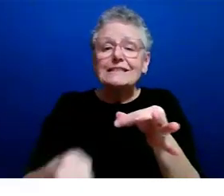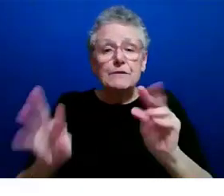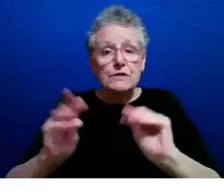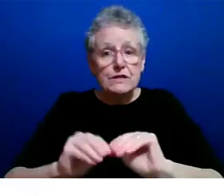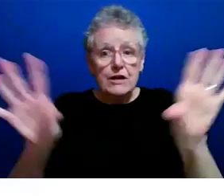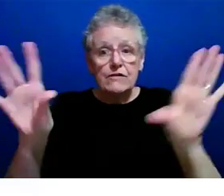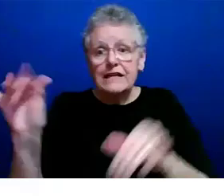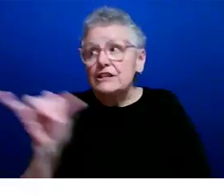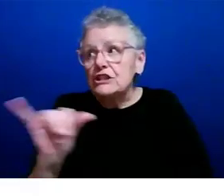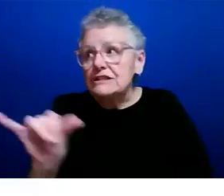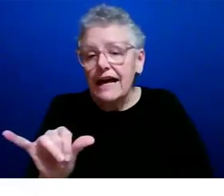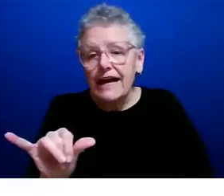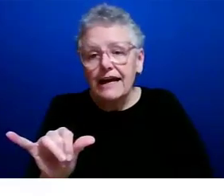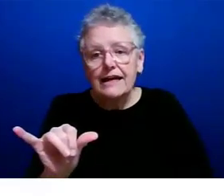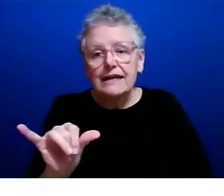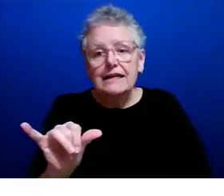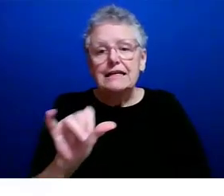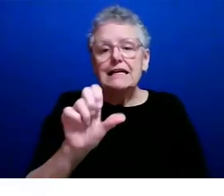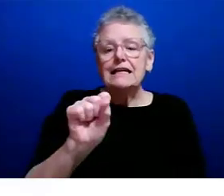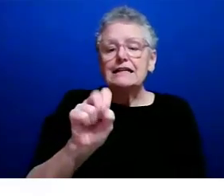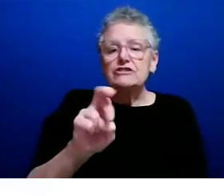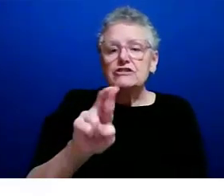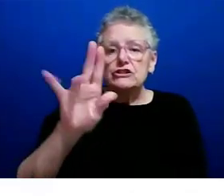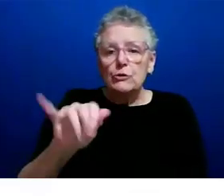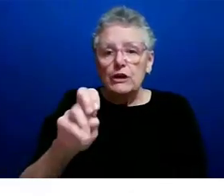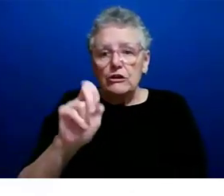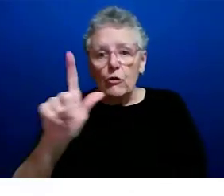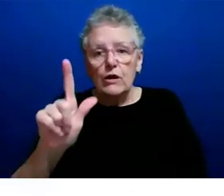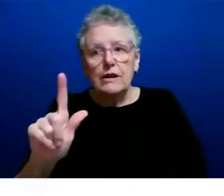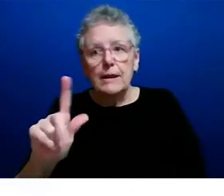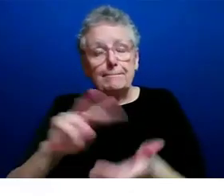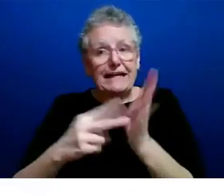such as sensorineural implies permanent,